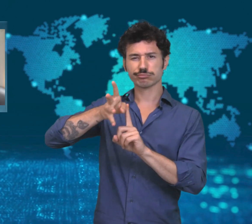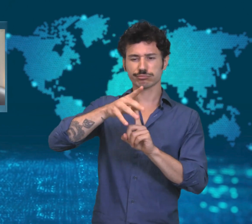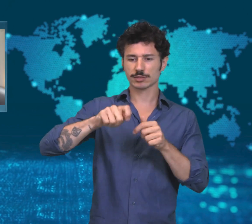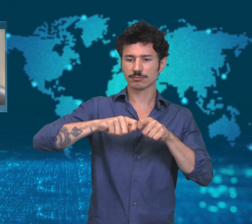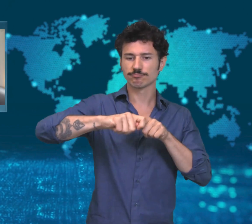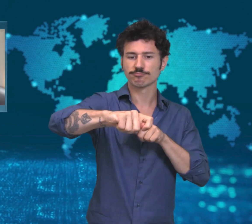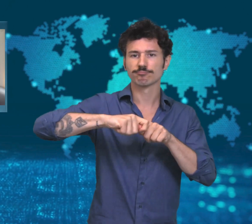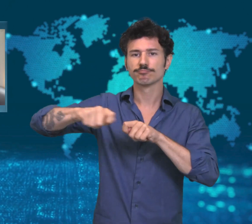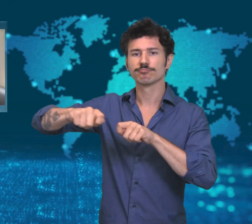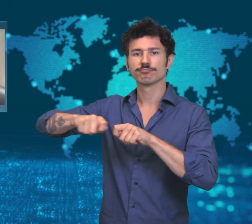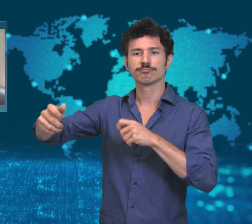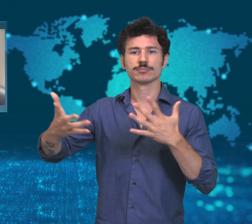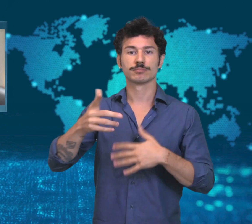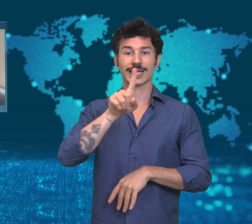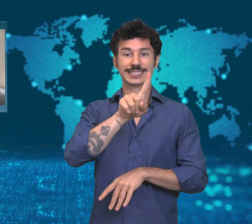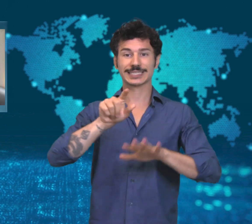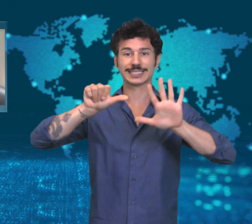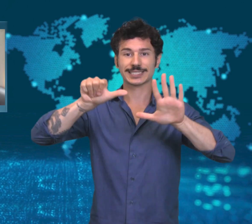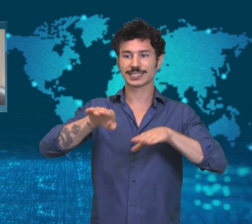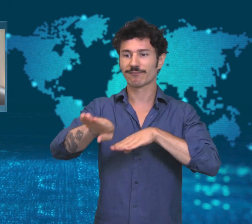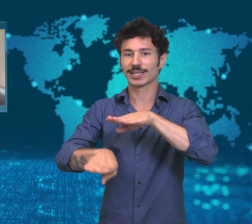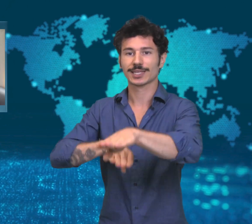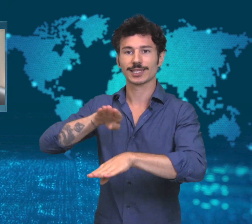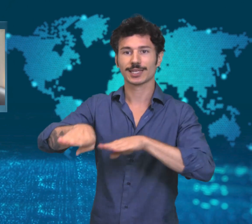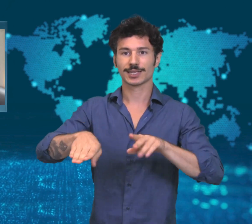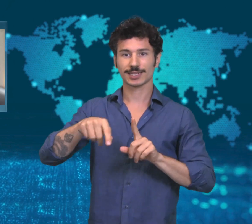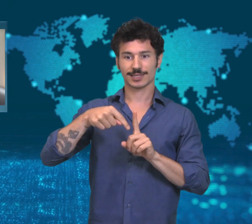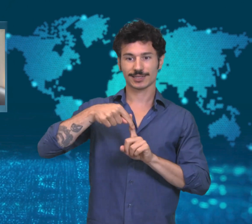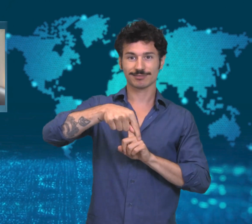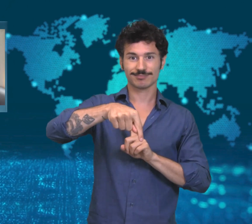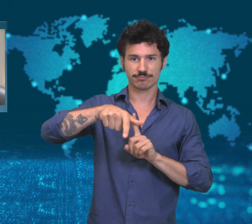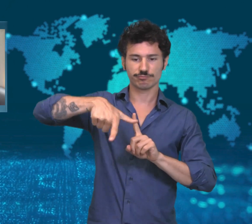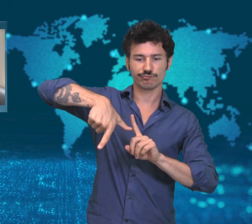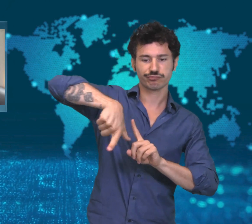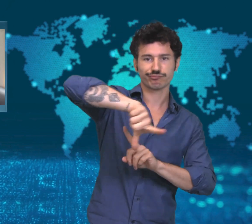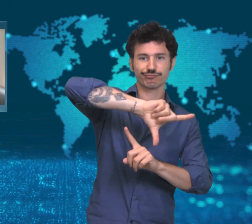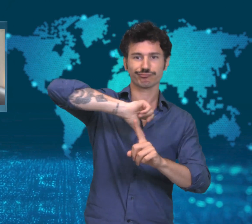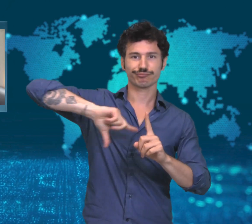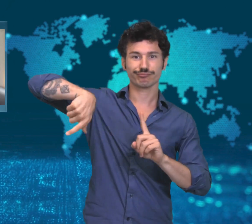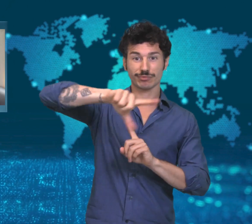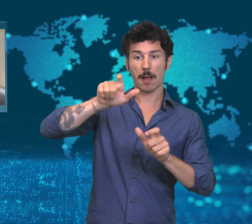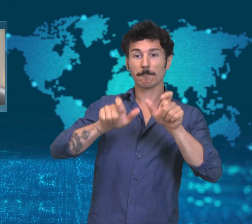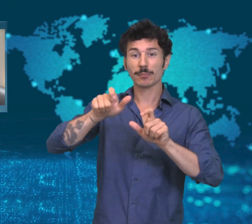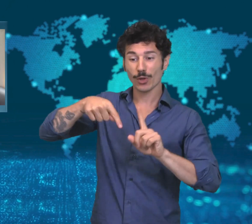The helmet sounds an alarm if someone has a fever,